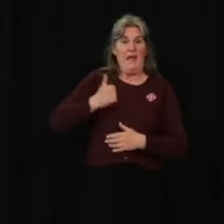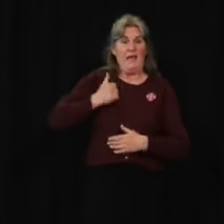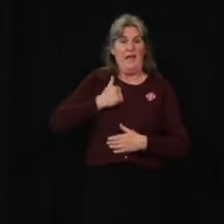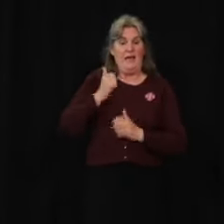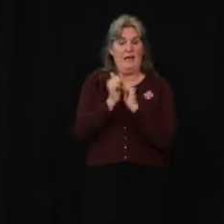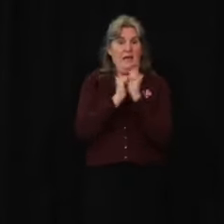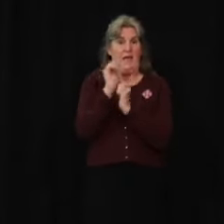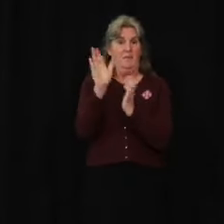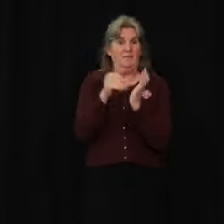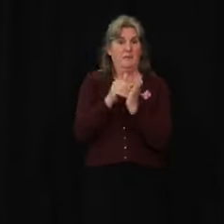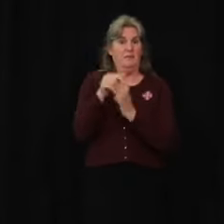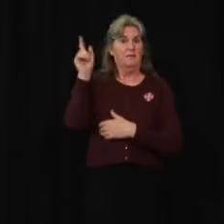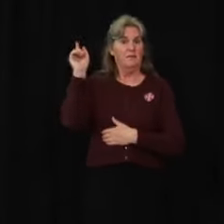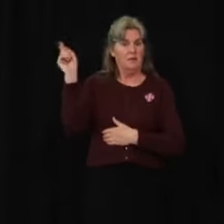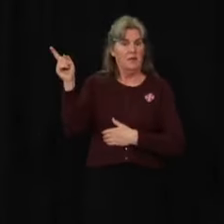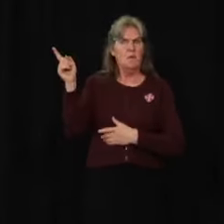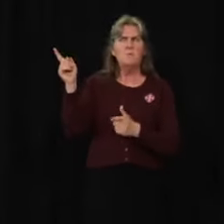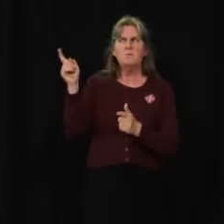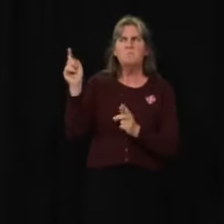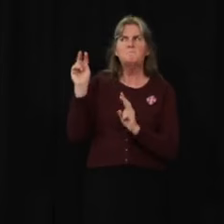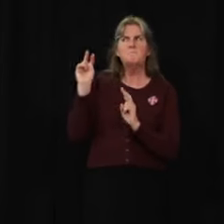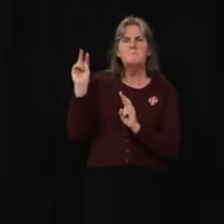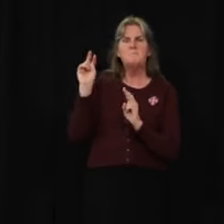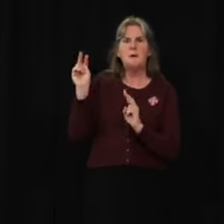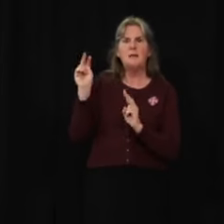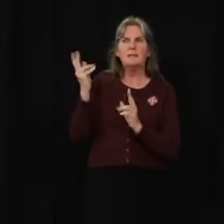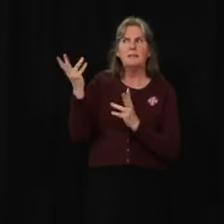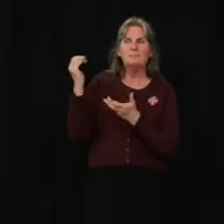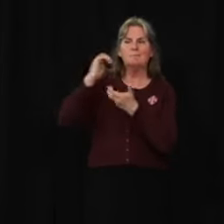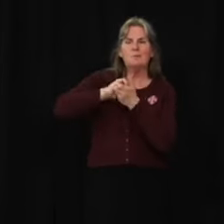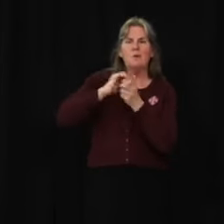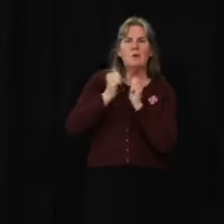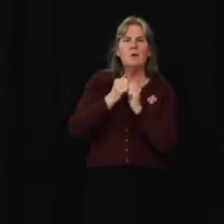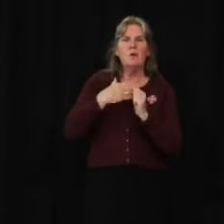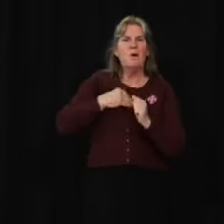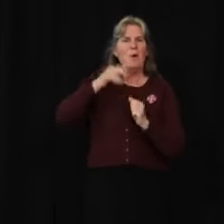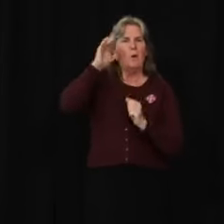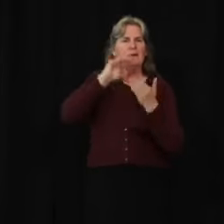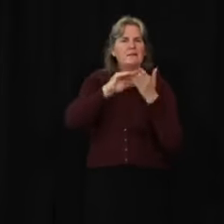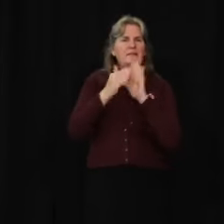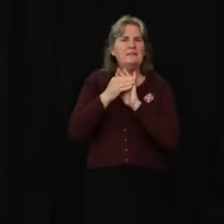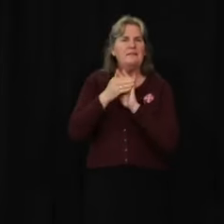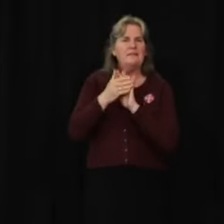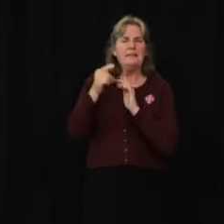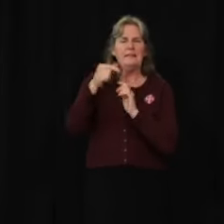have an excellent website. I am merging everybody who is looking through a pathway forward to get themselves onto